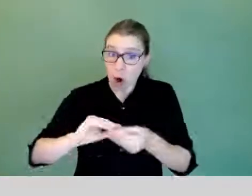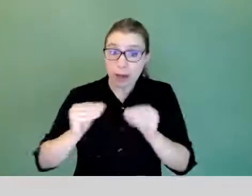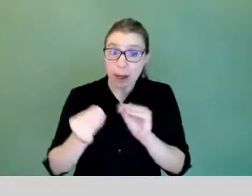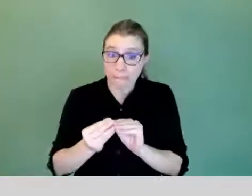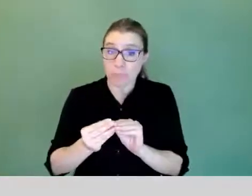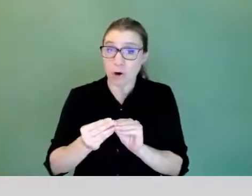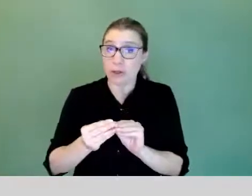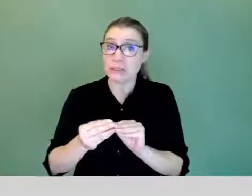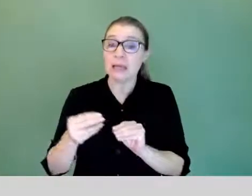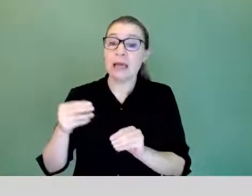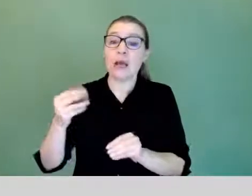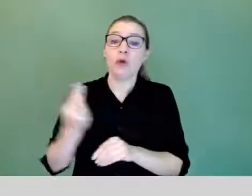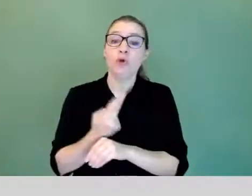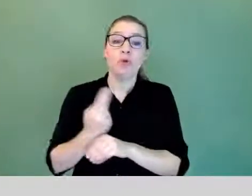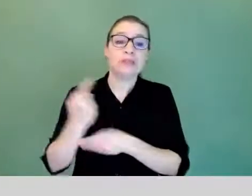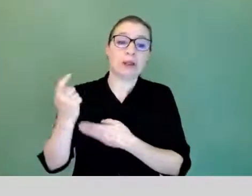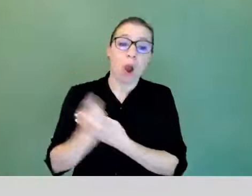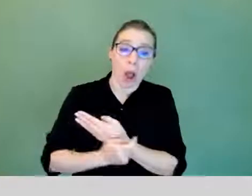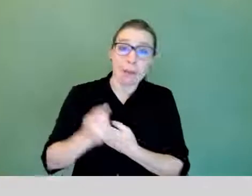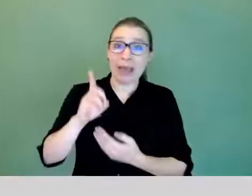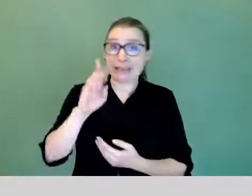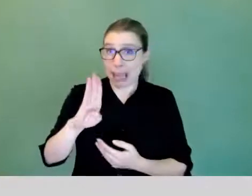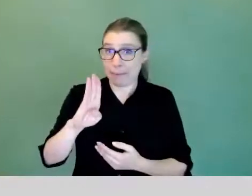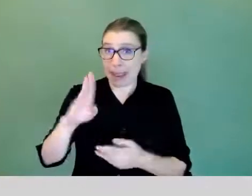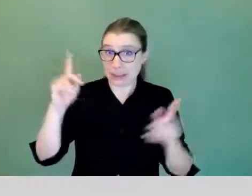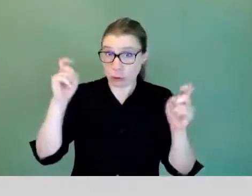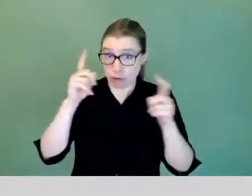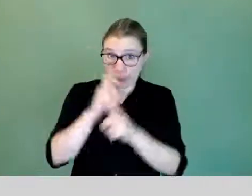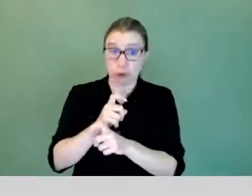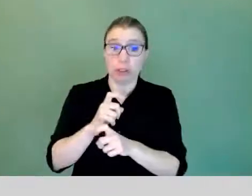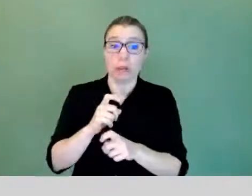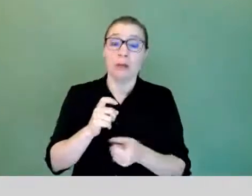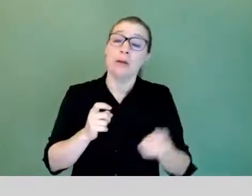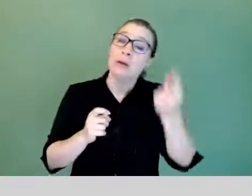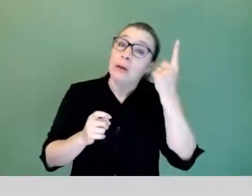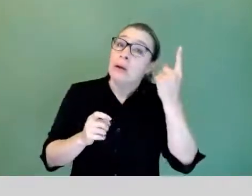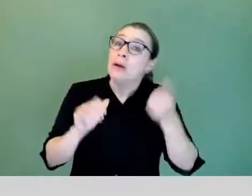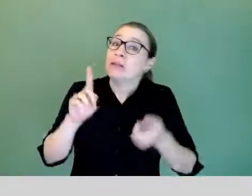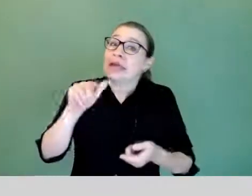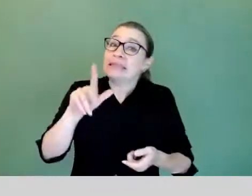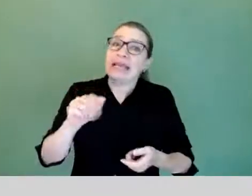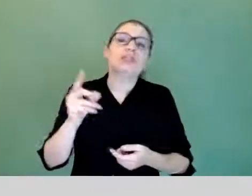in the database using automatic database encryption. Then however, this data is automatically decrypted